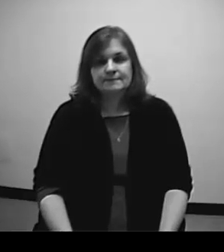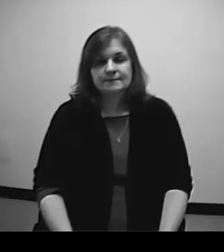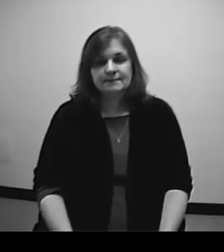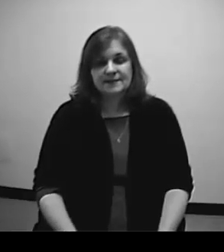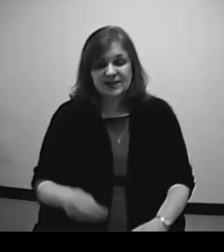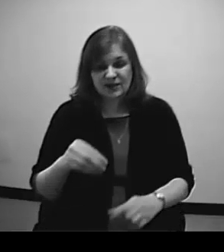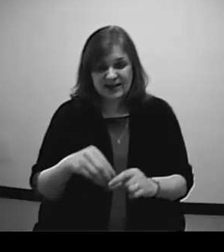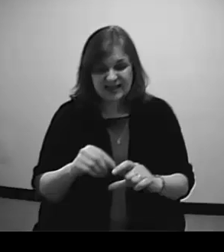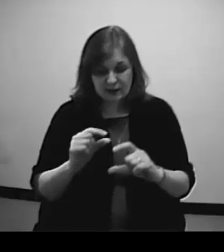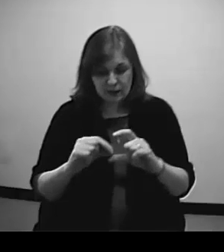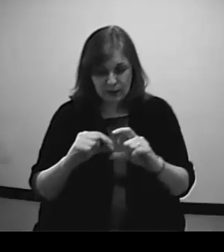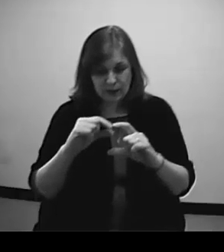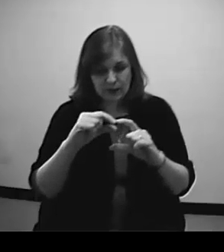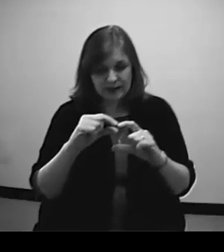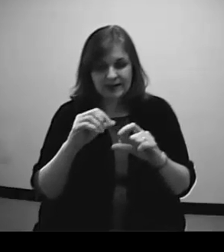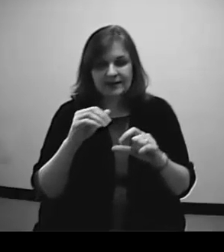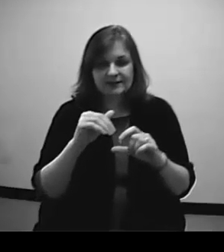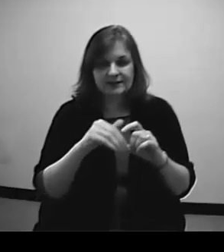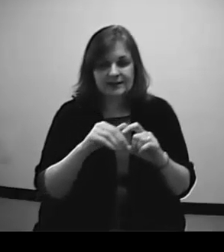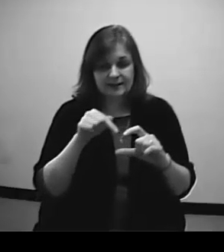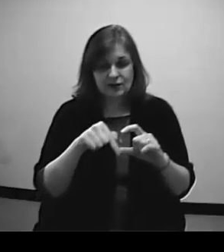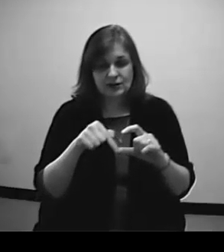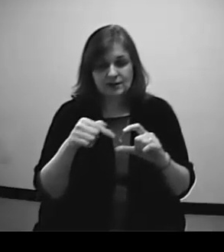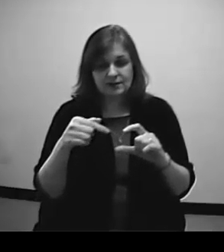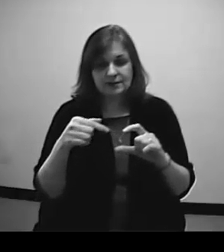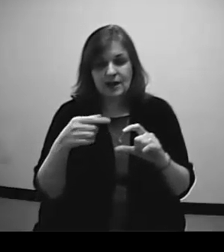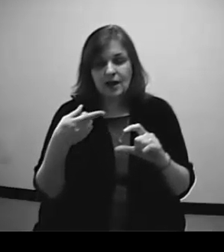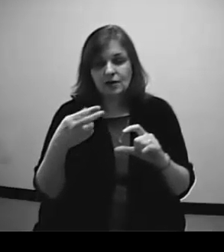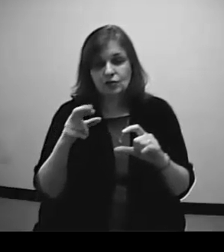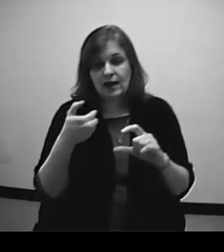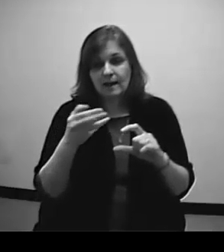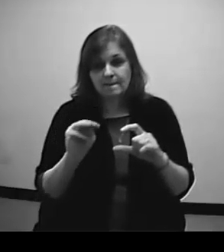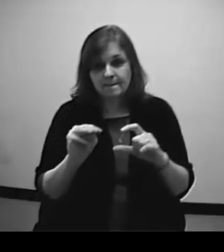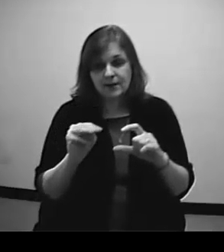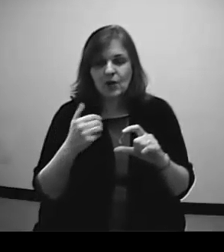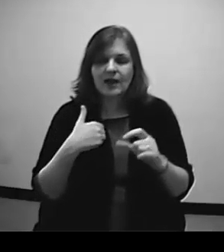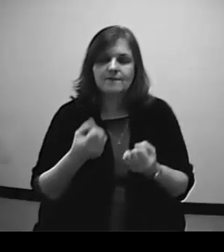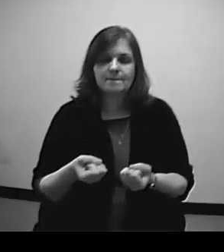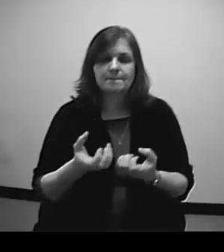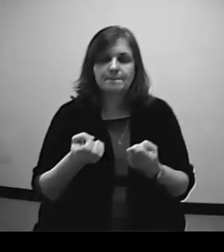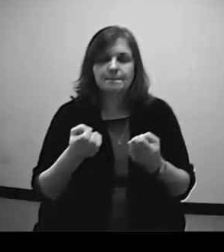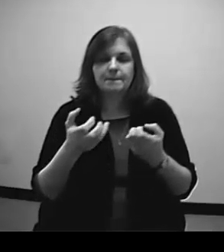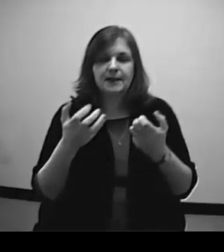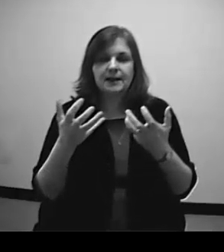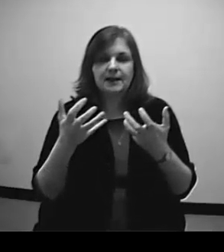so that means within these grana within the thylakoids - we're going to have lots and lots and lots of